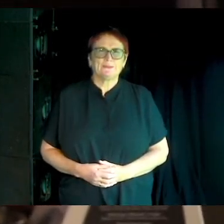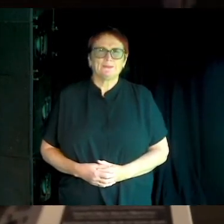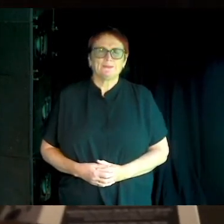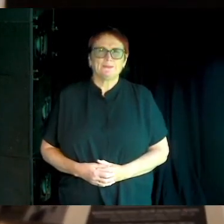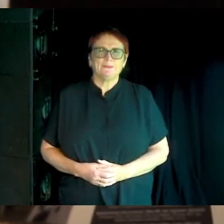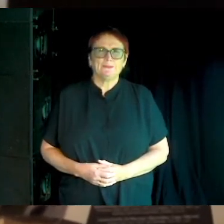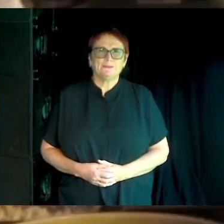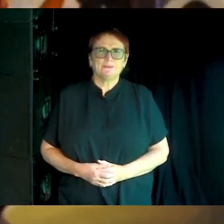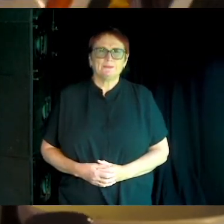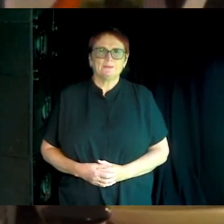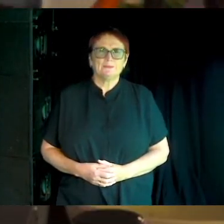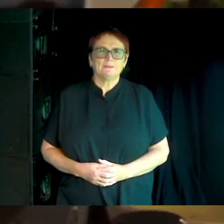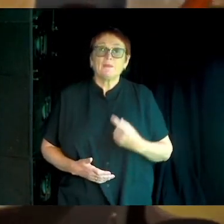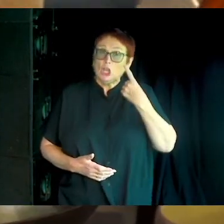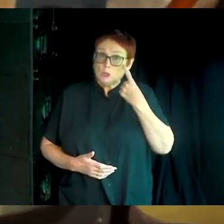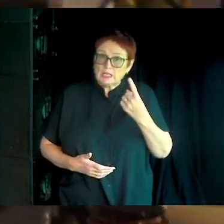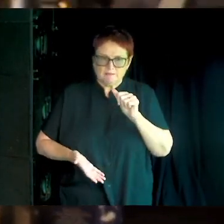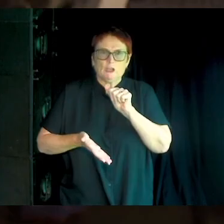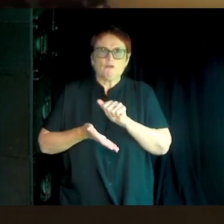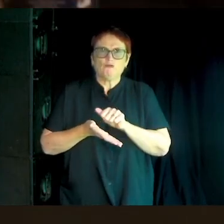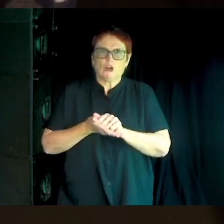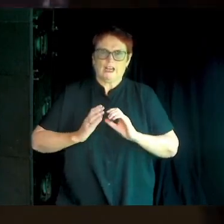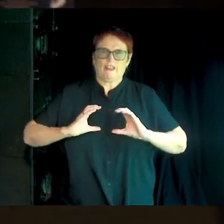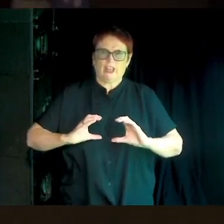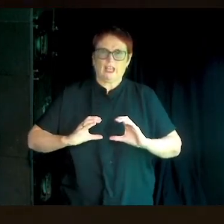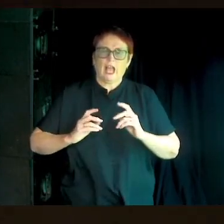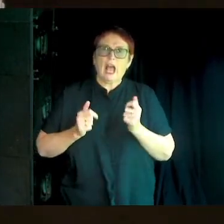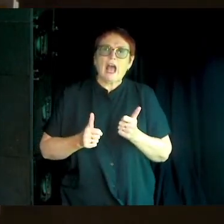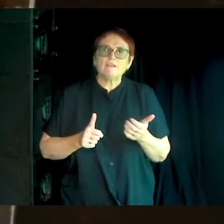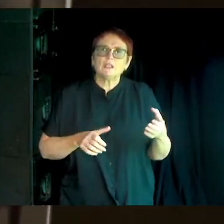curry has already come to the consistency while you put the coconut milk inside it and you see